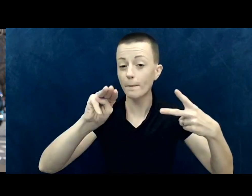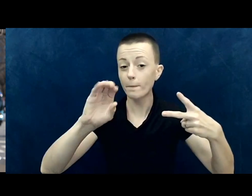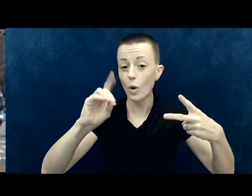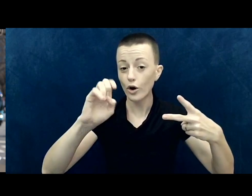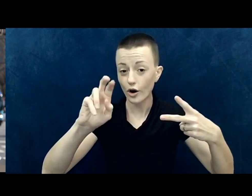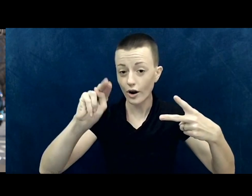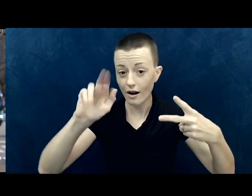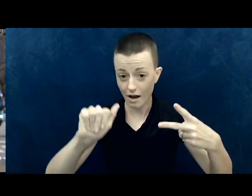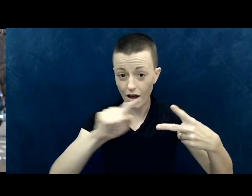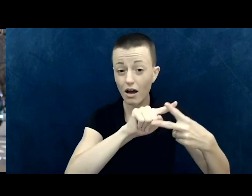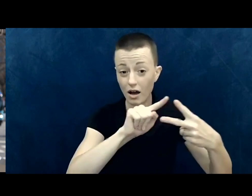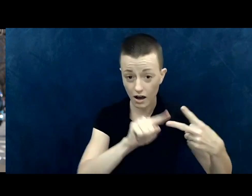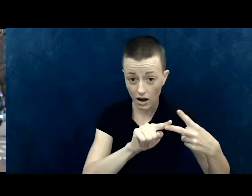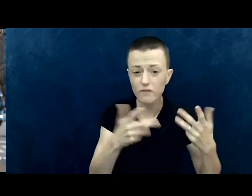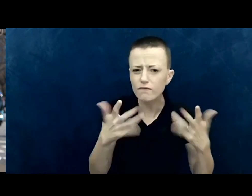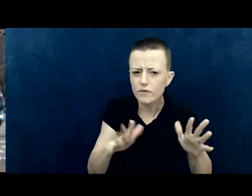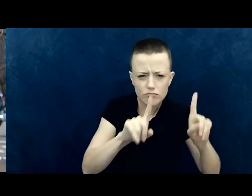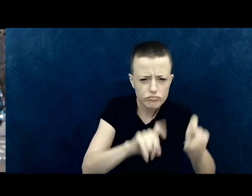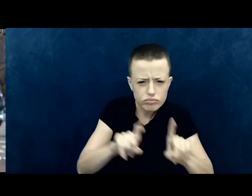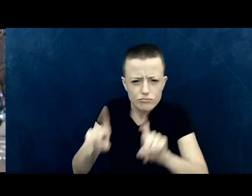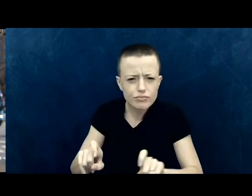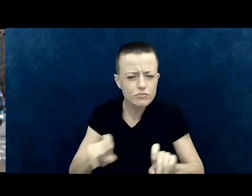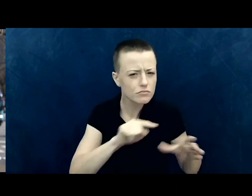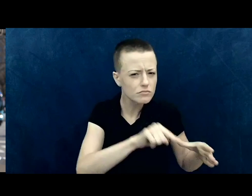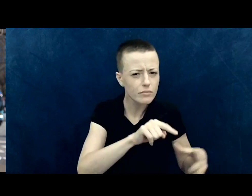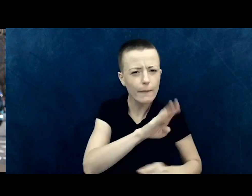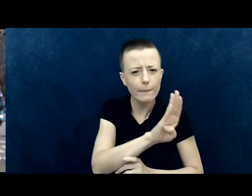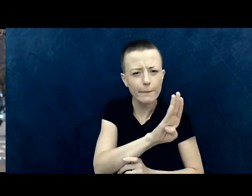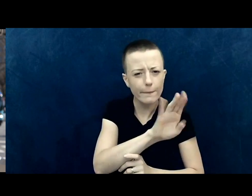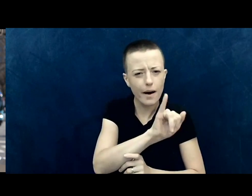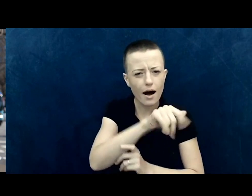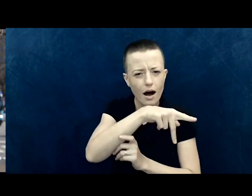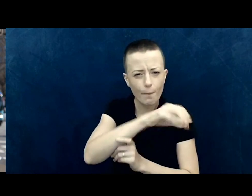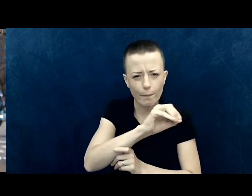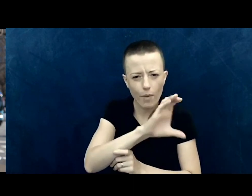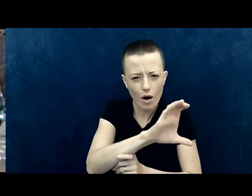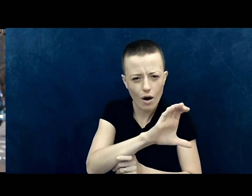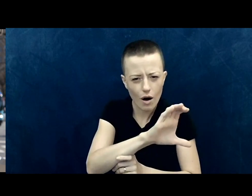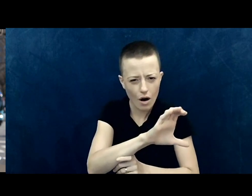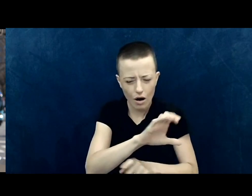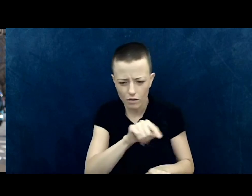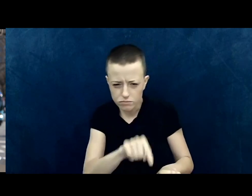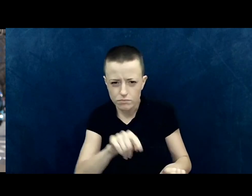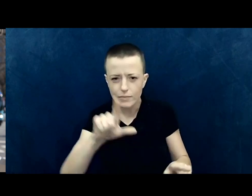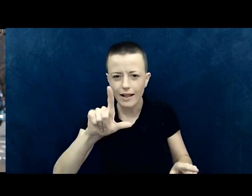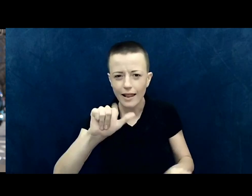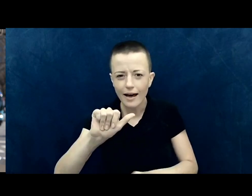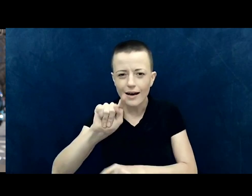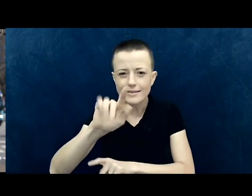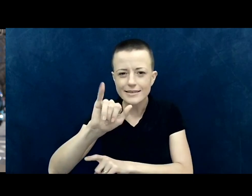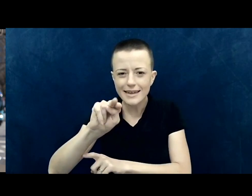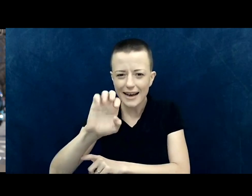between 35 and 40% of the participants were Black or African American, Latinx and Hispanic.